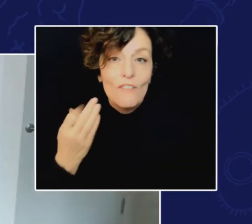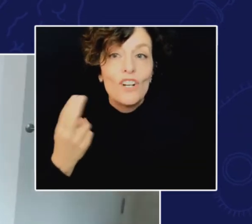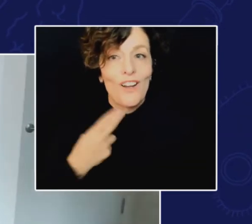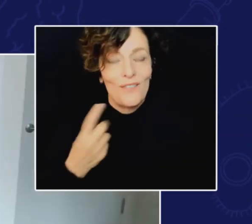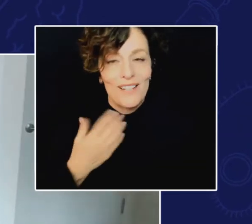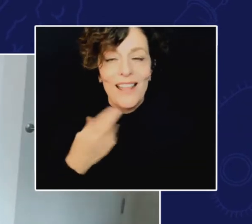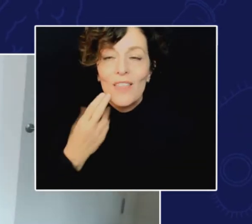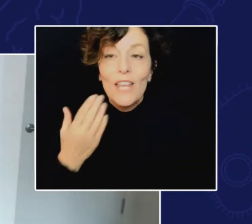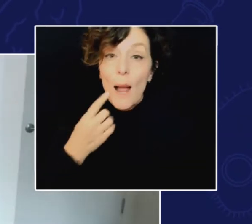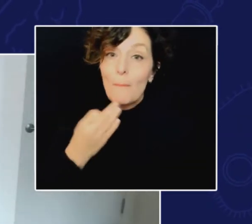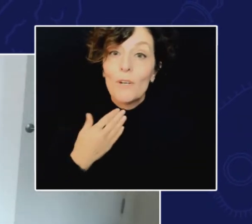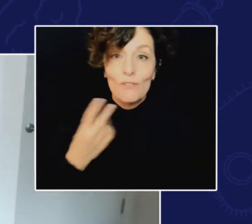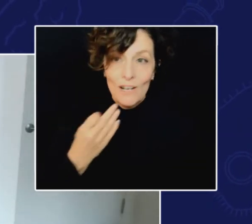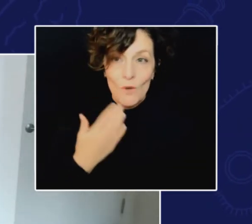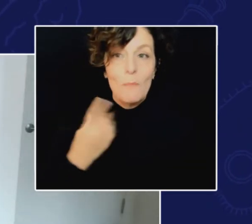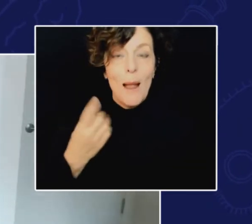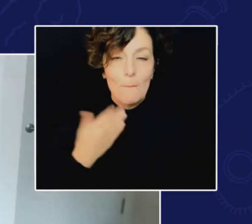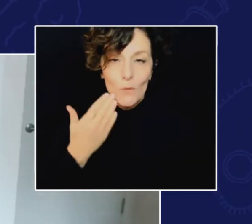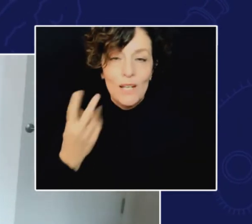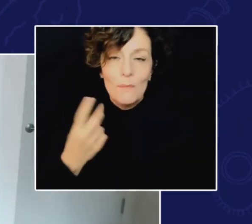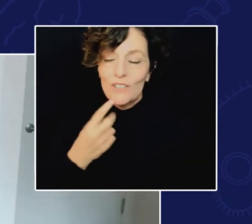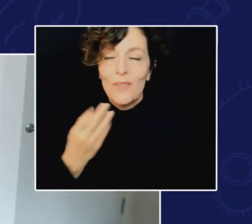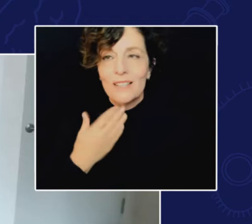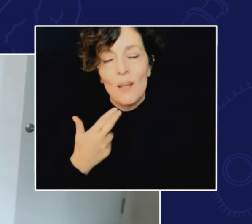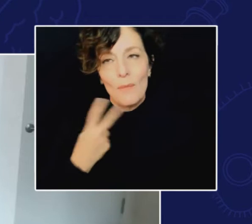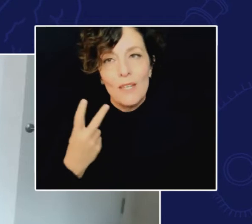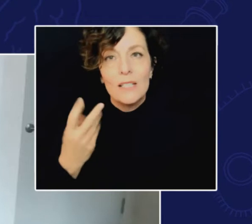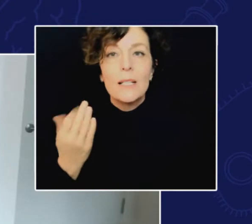In the operating room, I pretty much do the same thing.